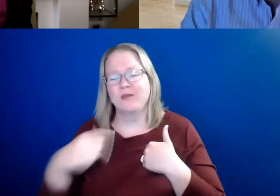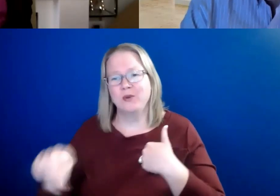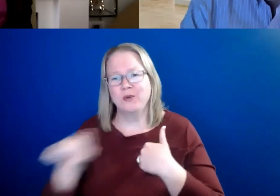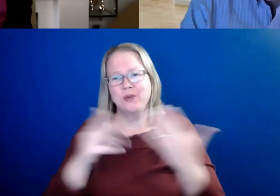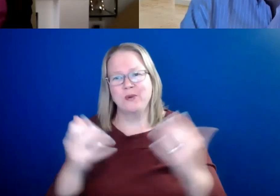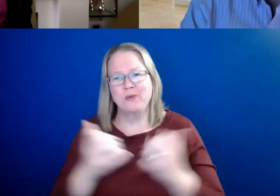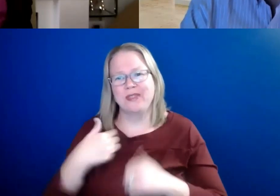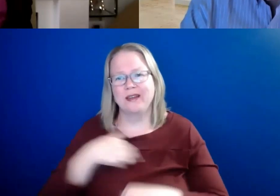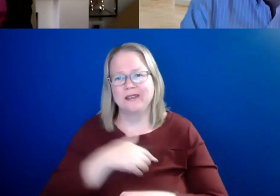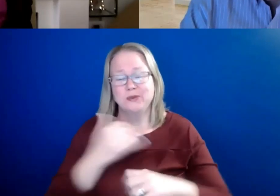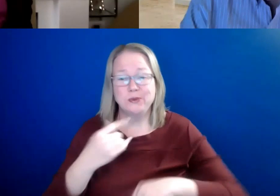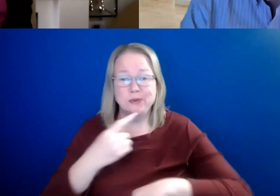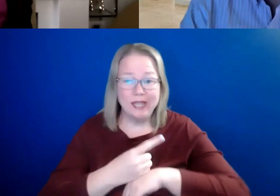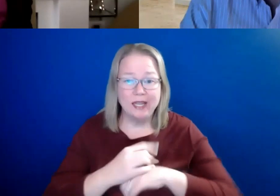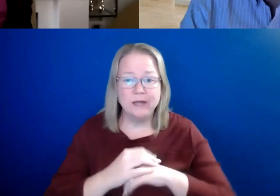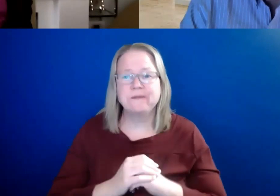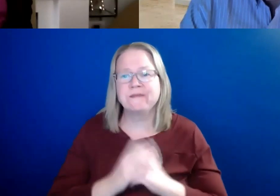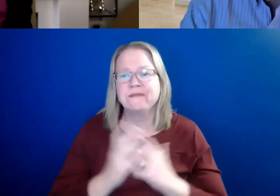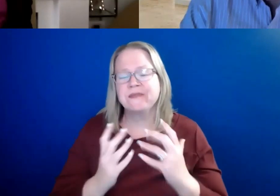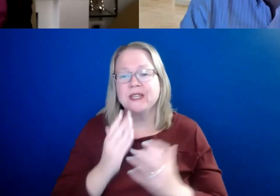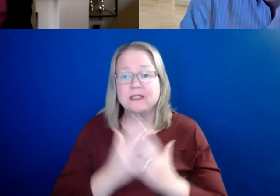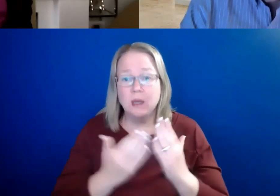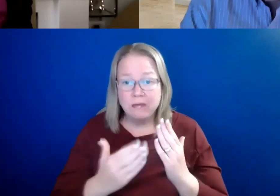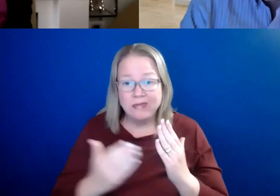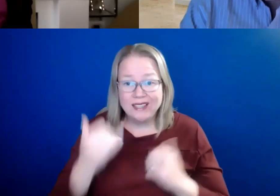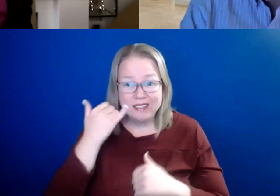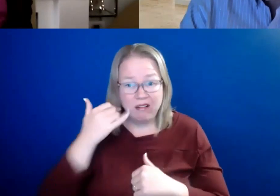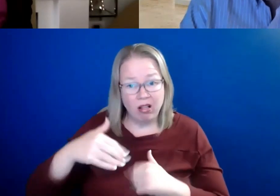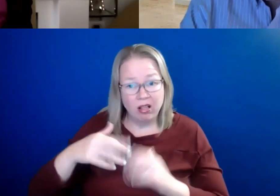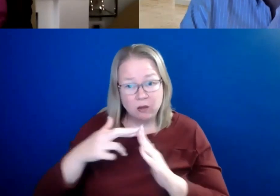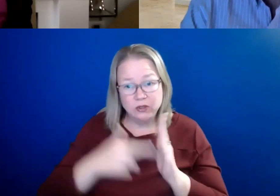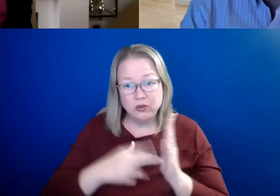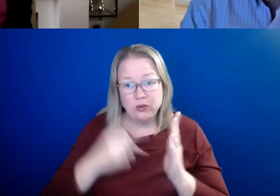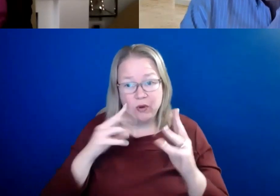12:17:17 A couple of things, if you have not registered yet for the meeting, please do.